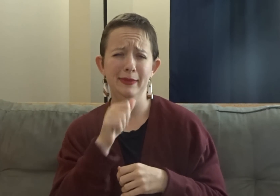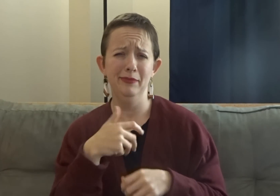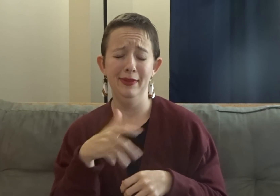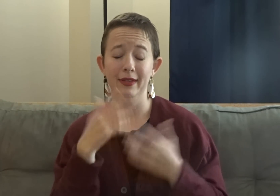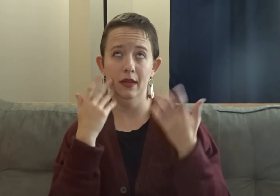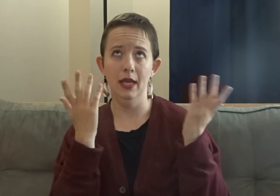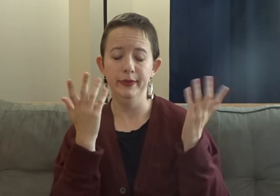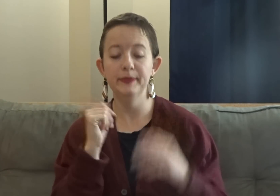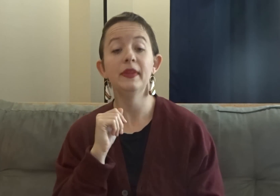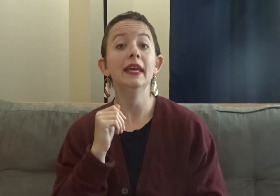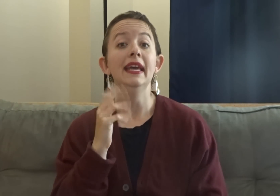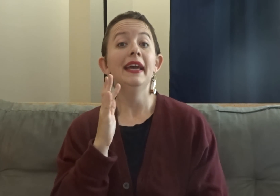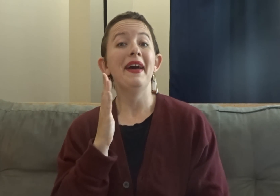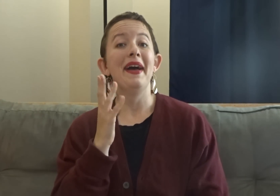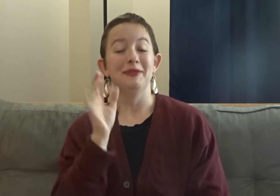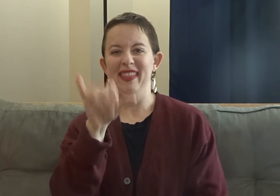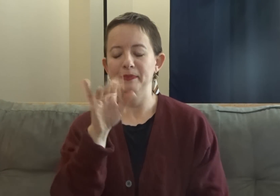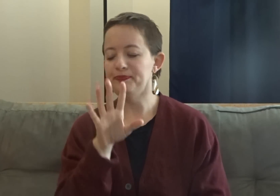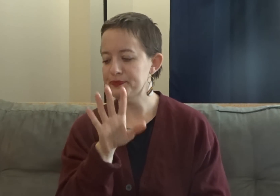and I guess to just to check I'm not pregnant, which I'm not.